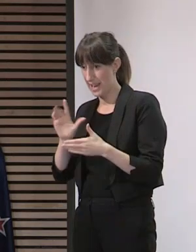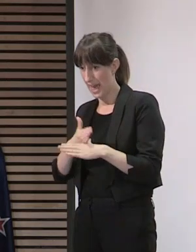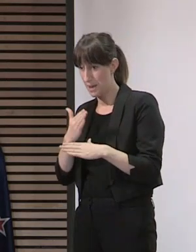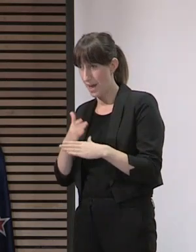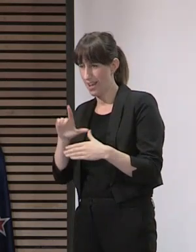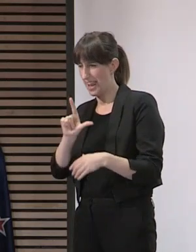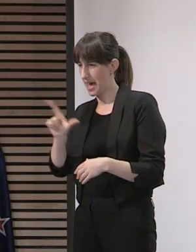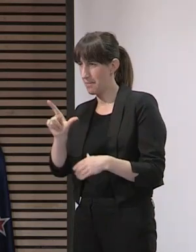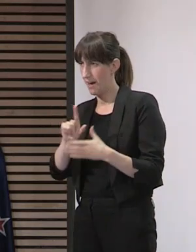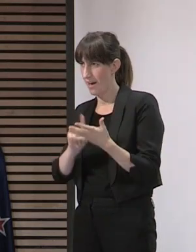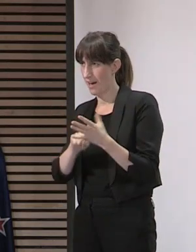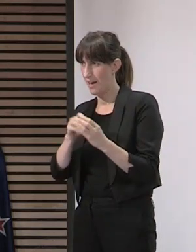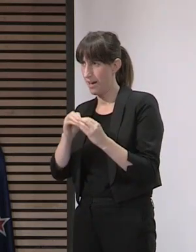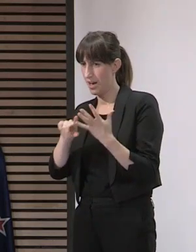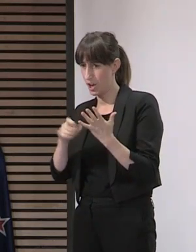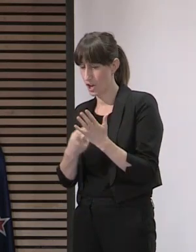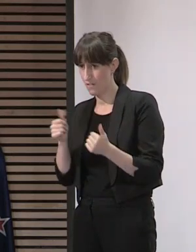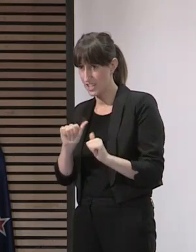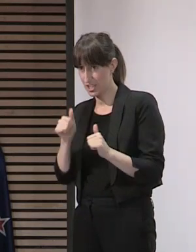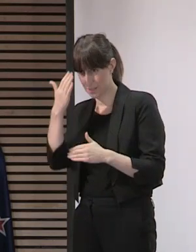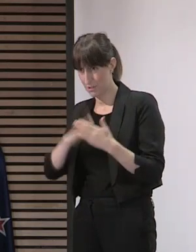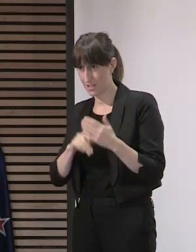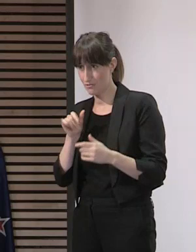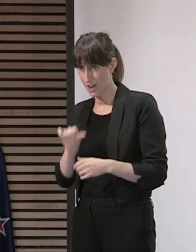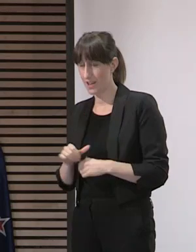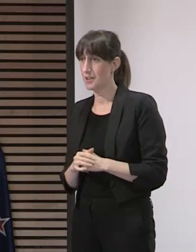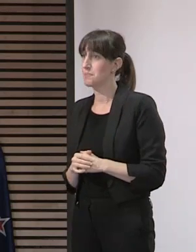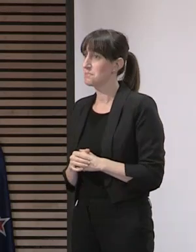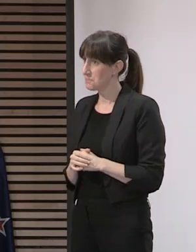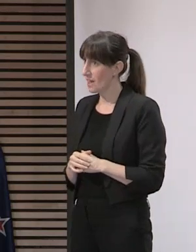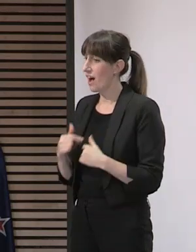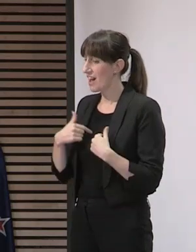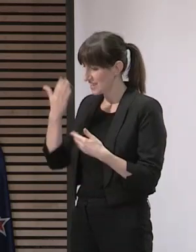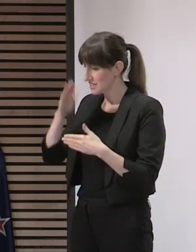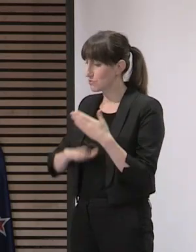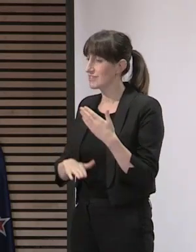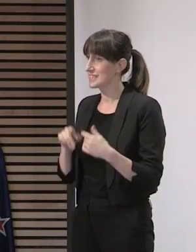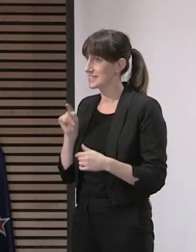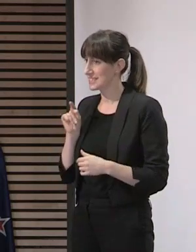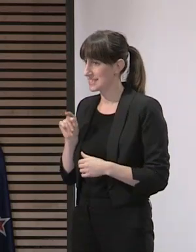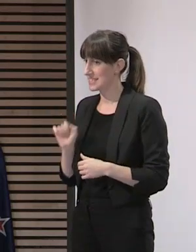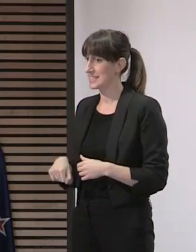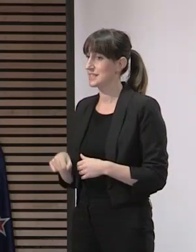Party? JACINDA ARDERN: That's ultimately, again, as someone, of course, who's had